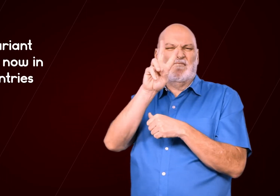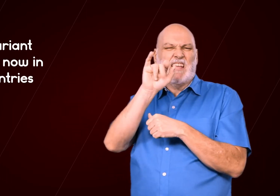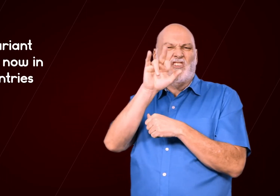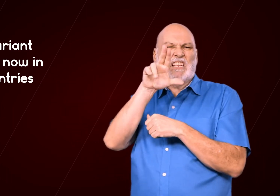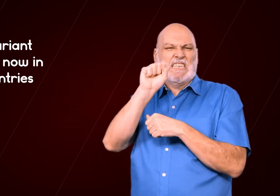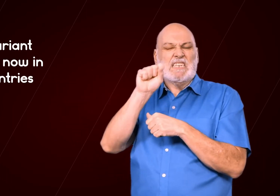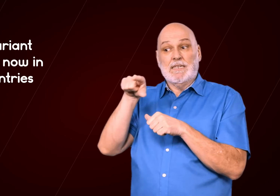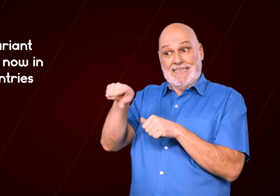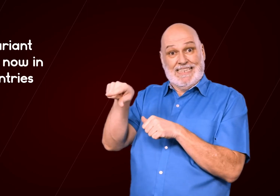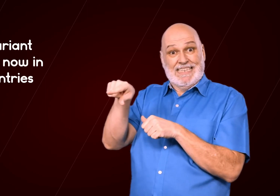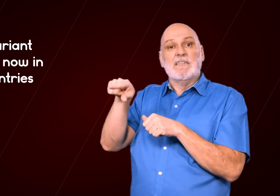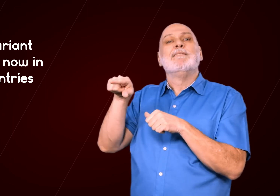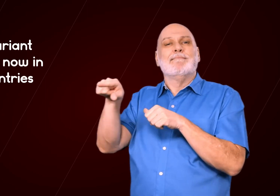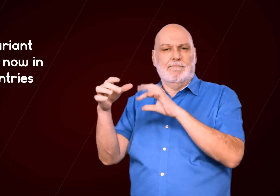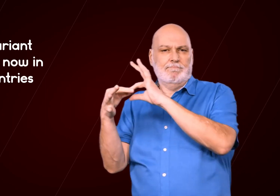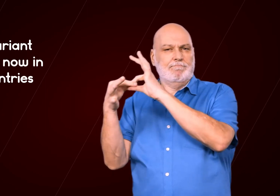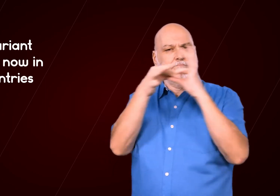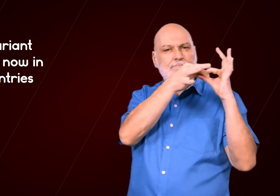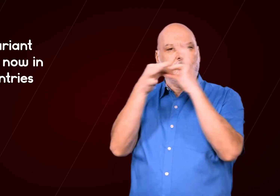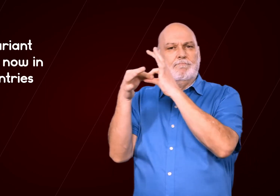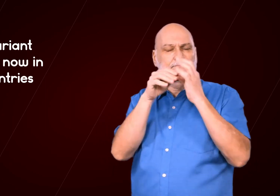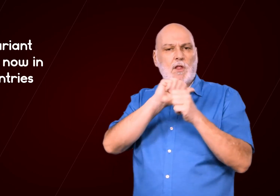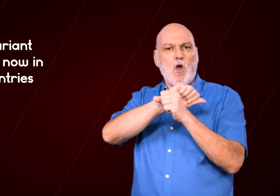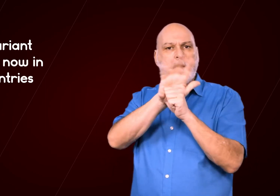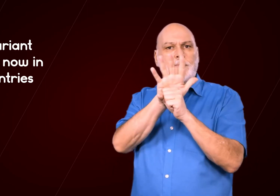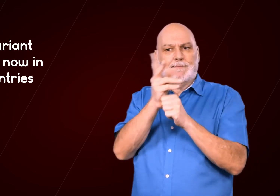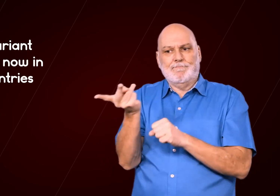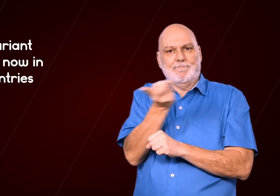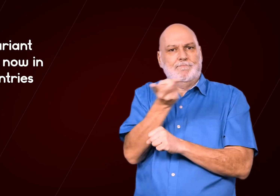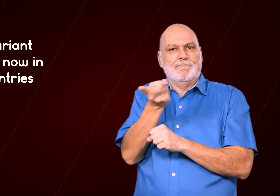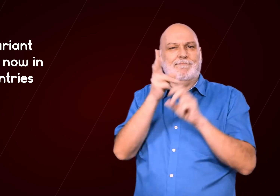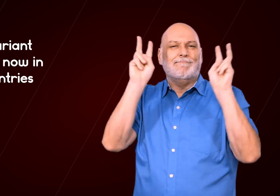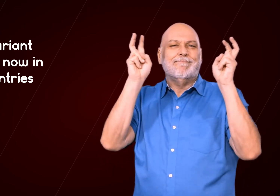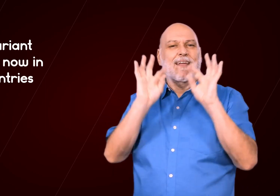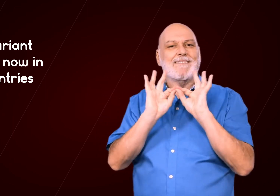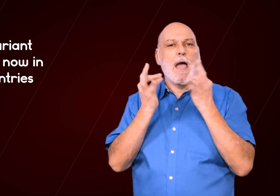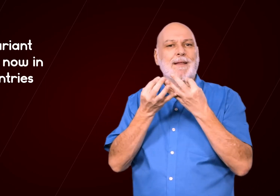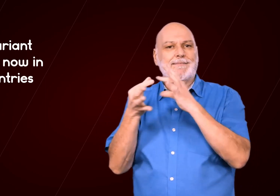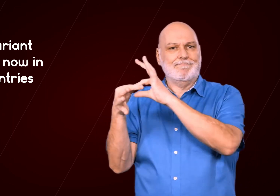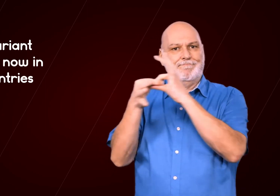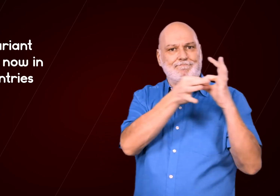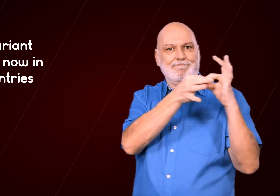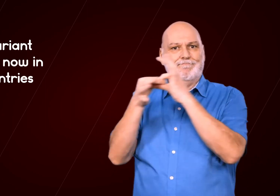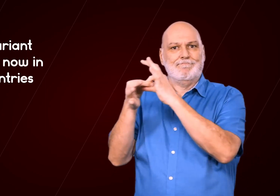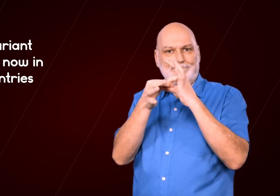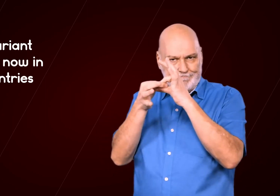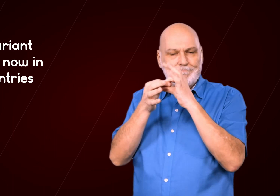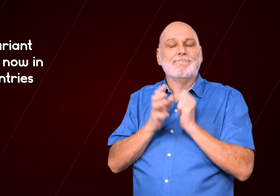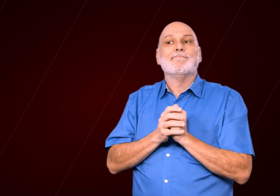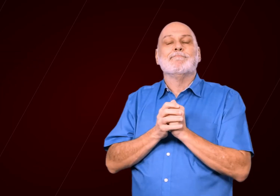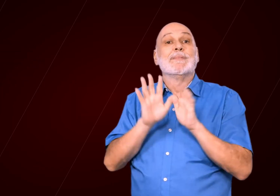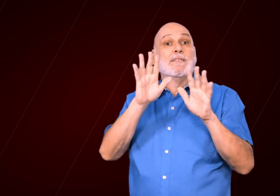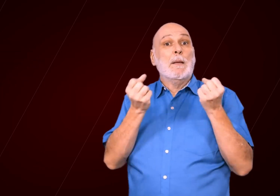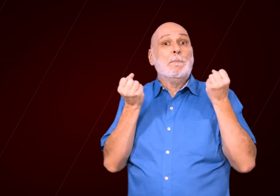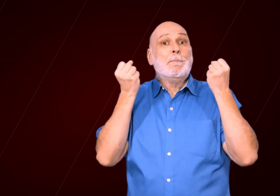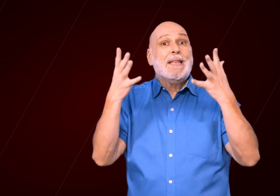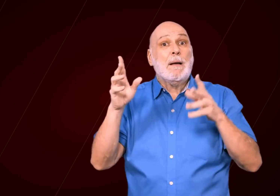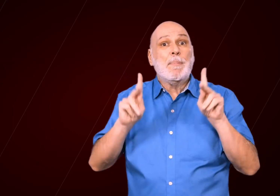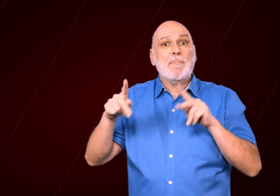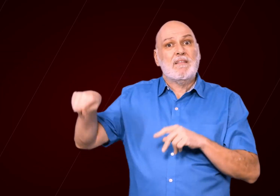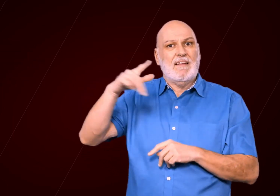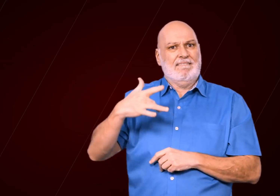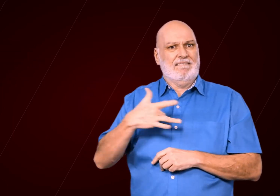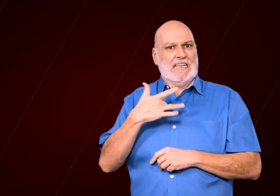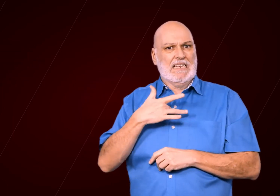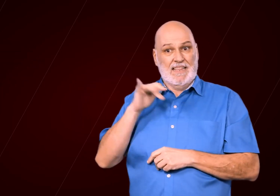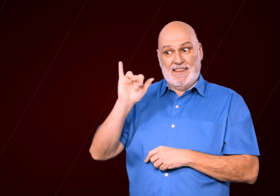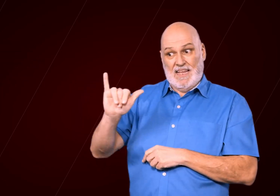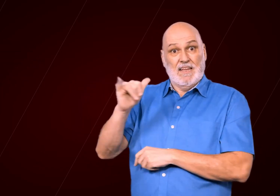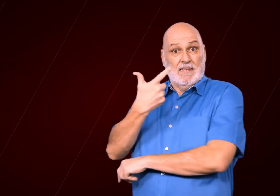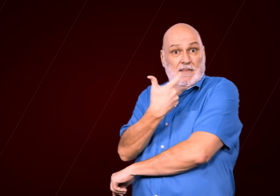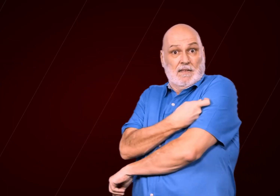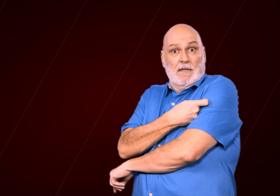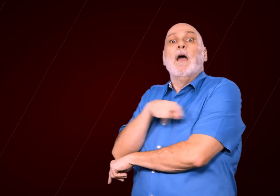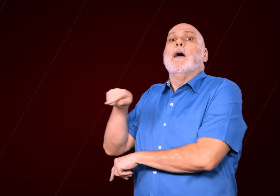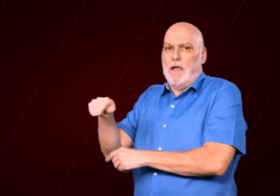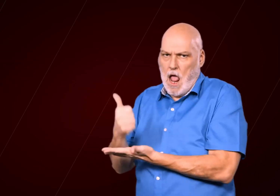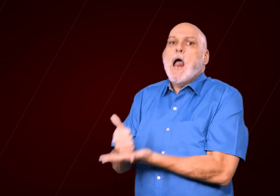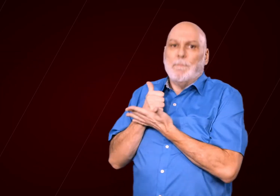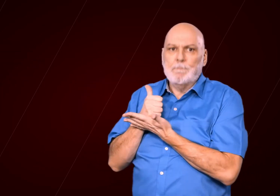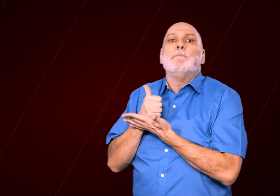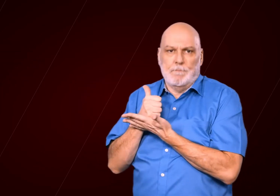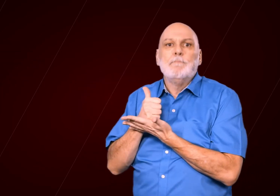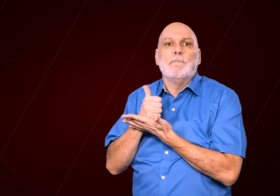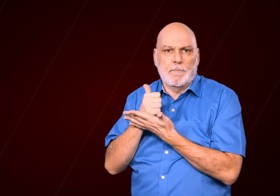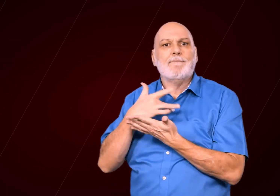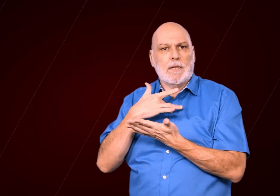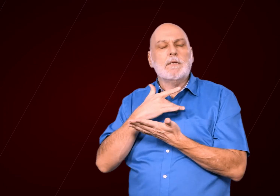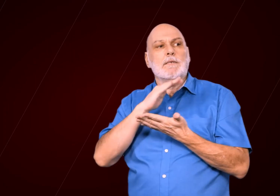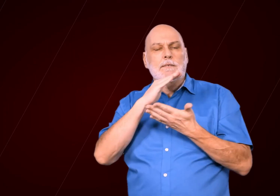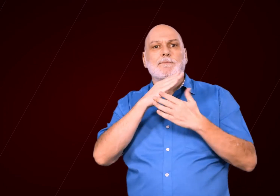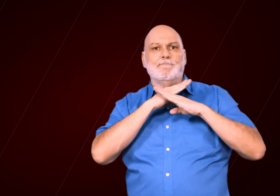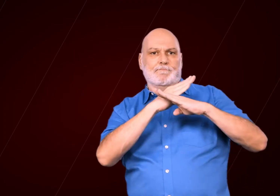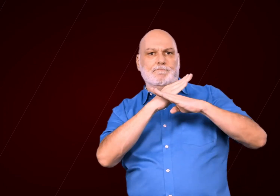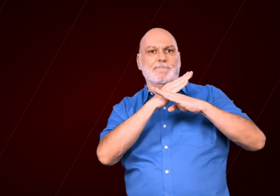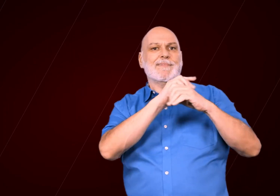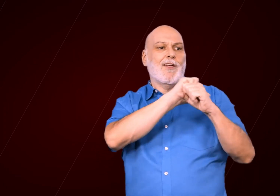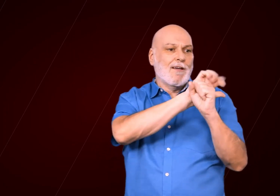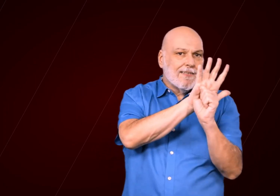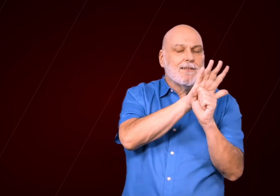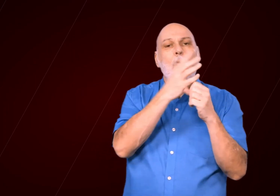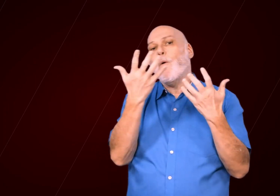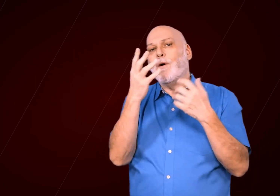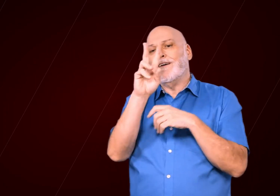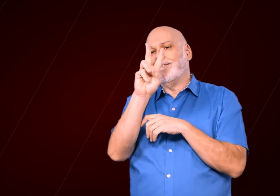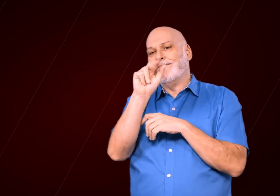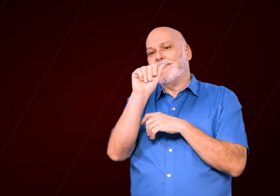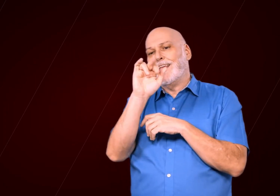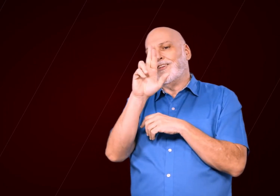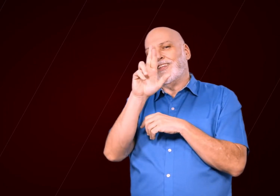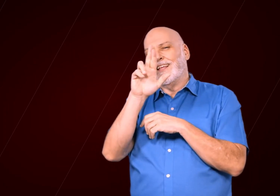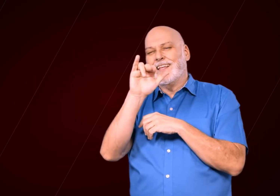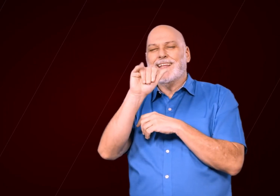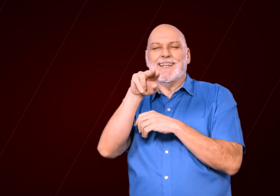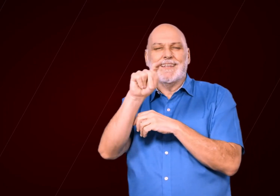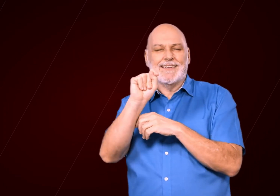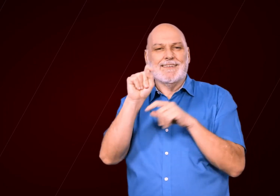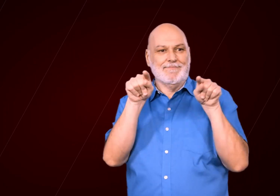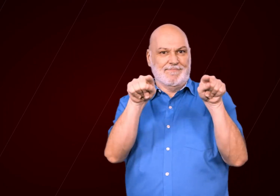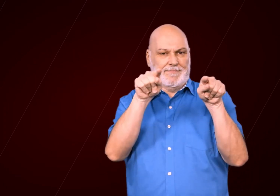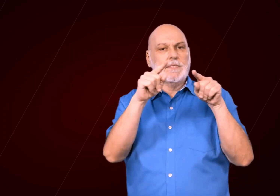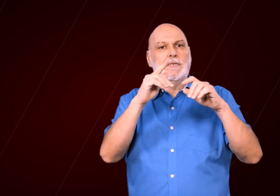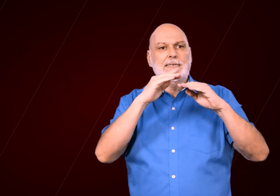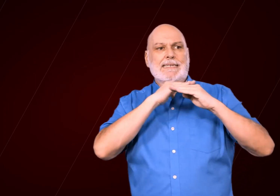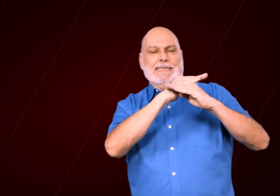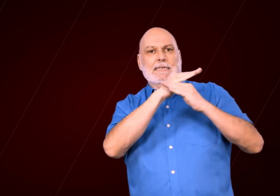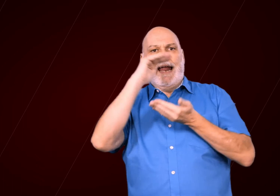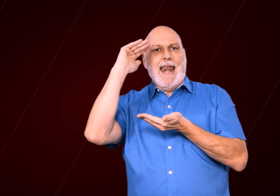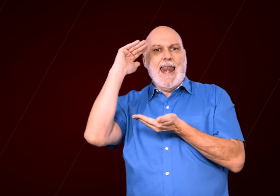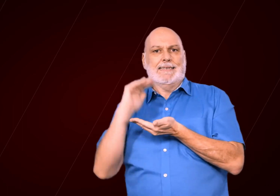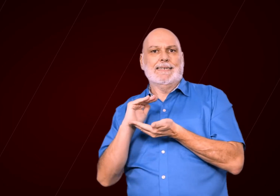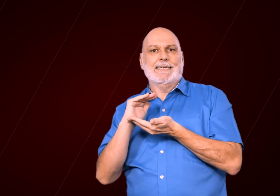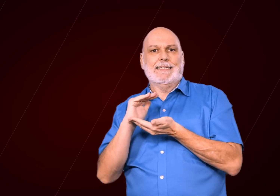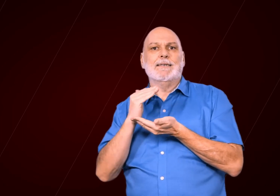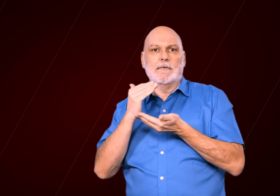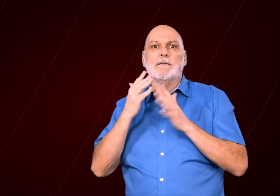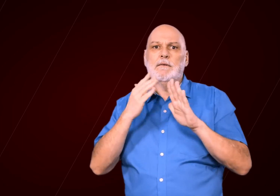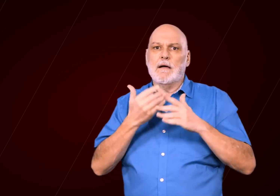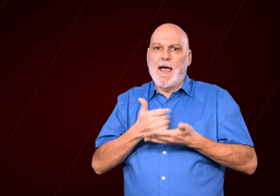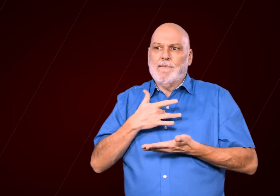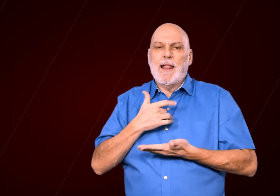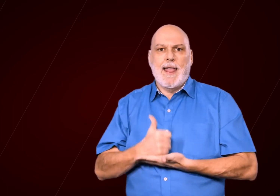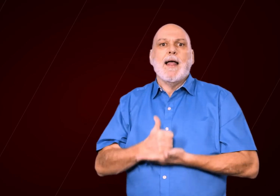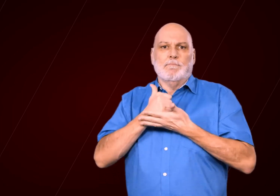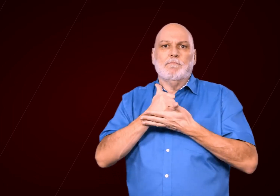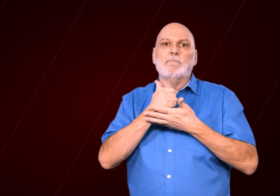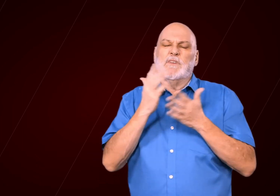So far they believe that current vaccines will still be efficient.